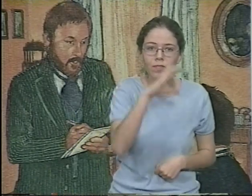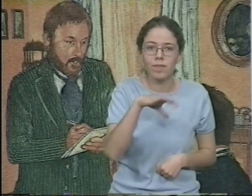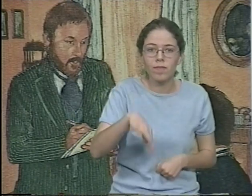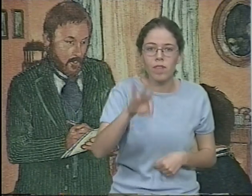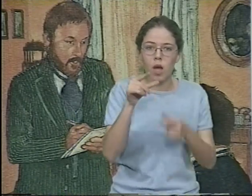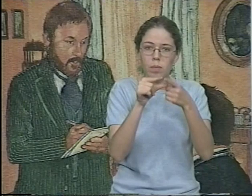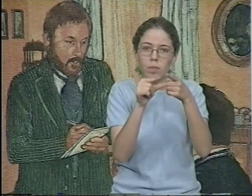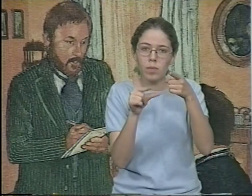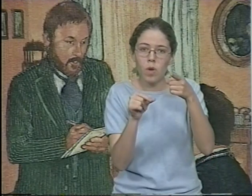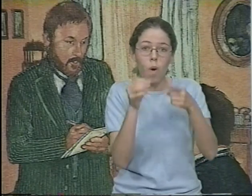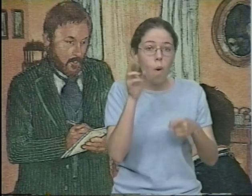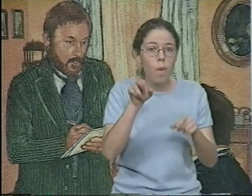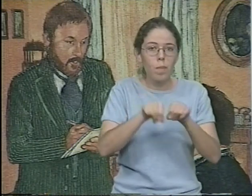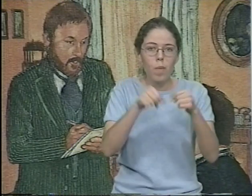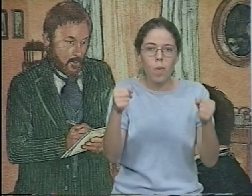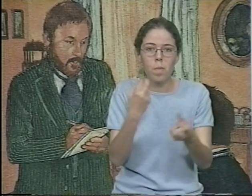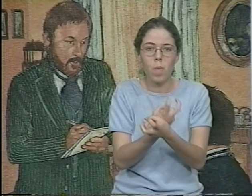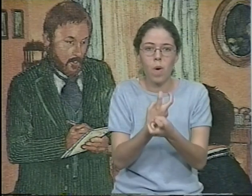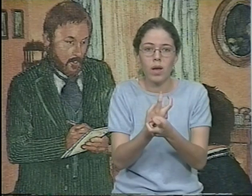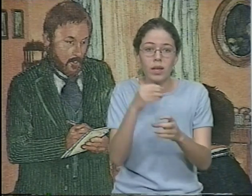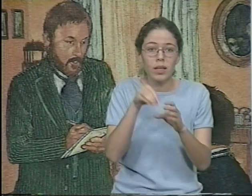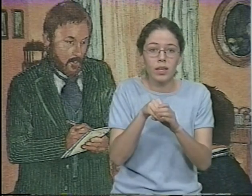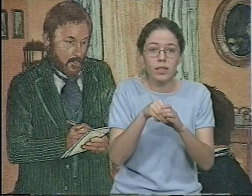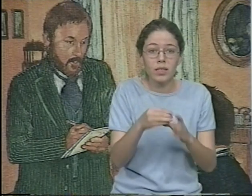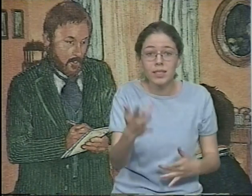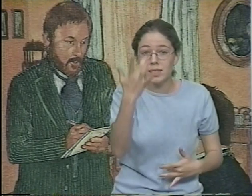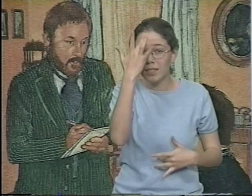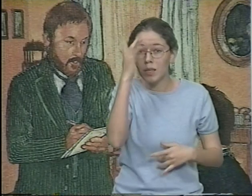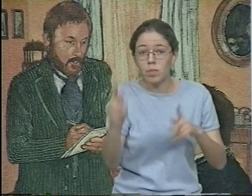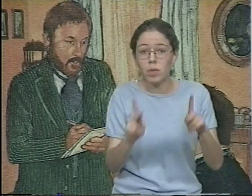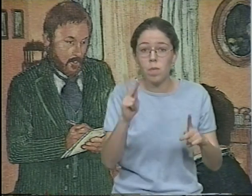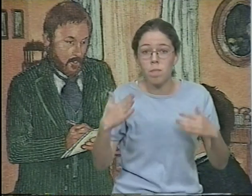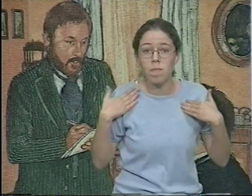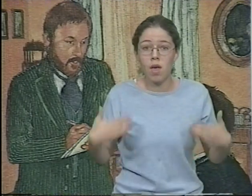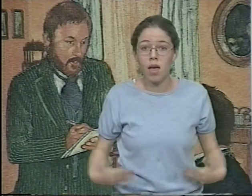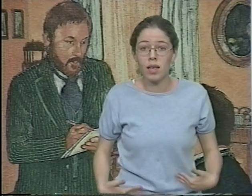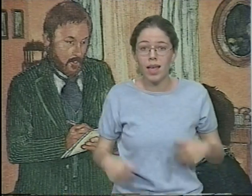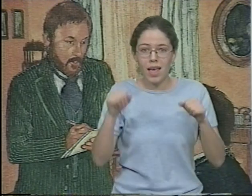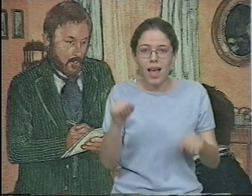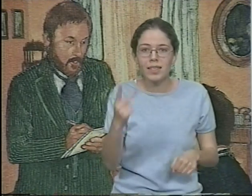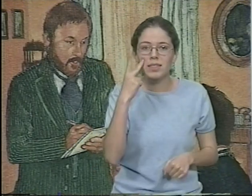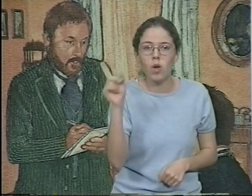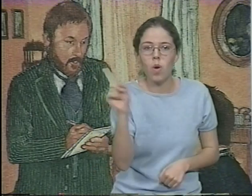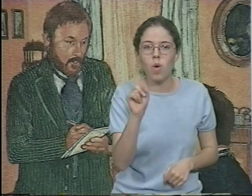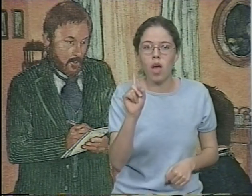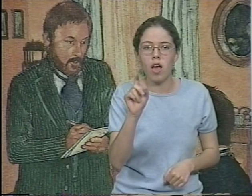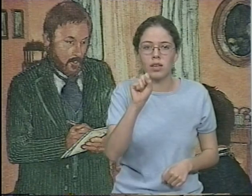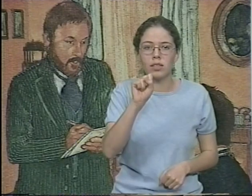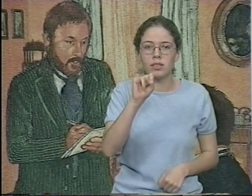Now they could locate bullets or broken bones in their patients' bodies.